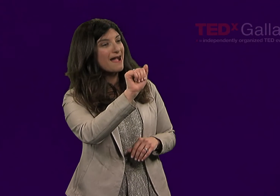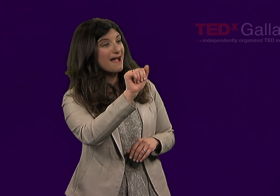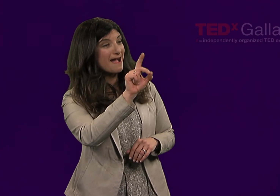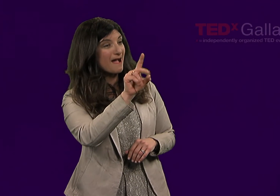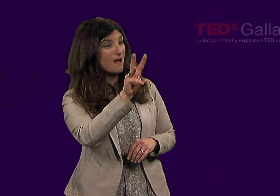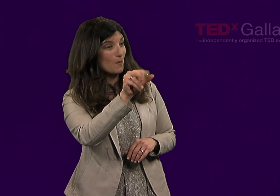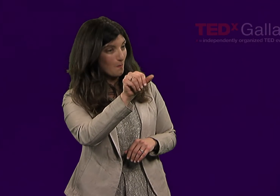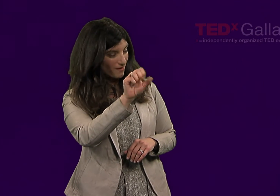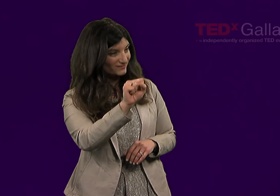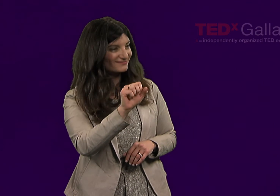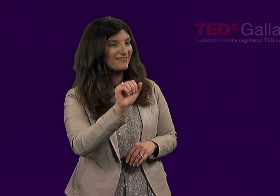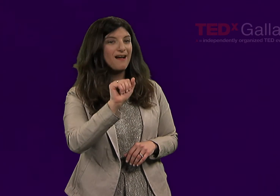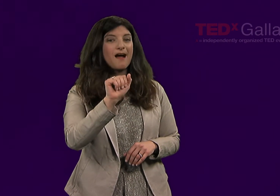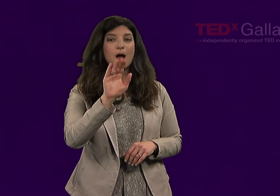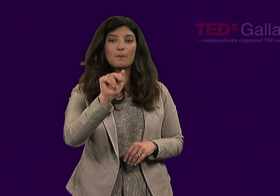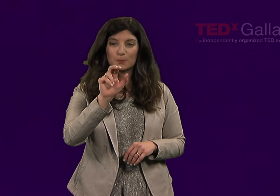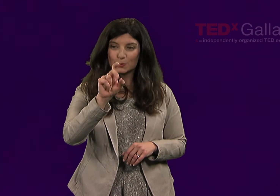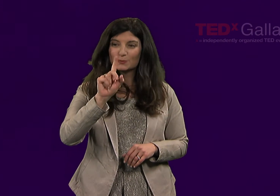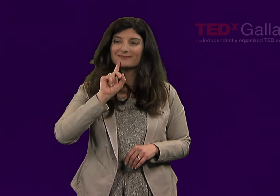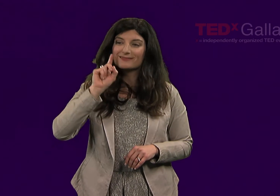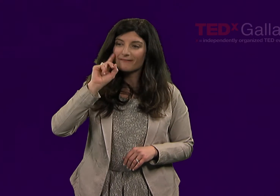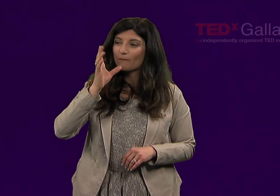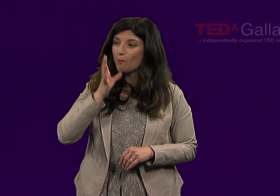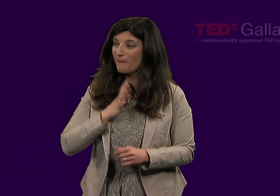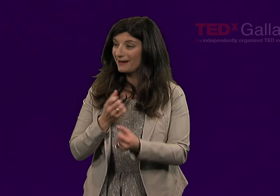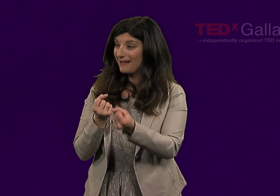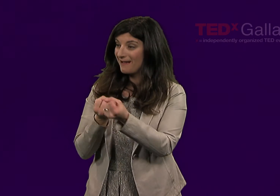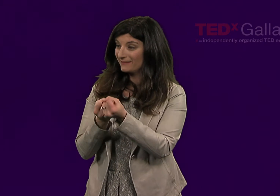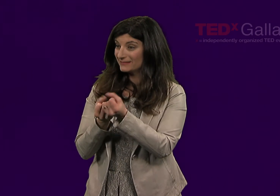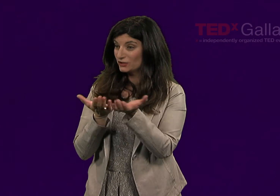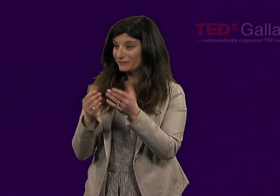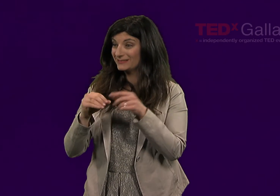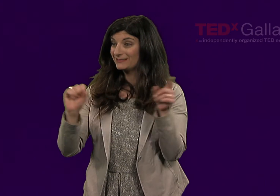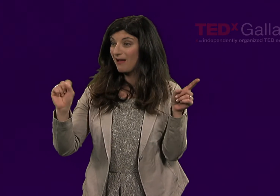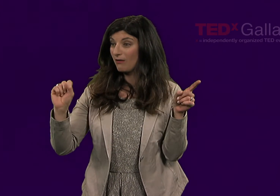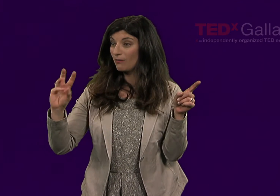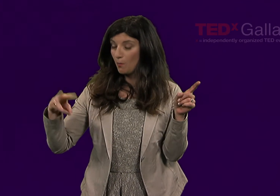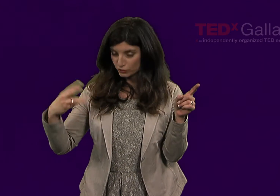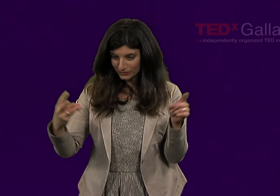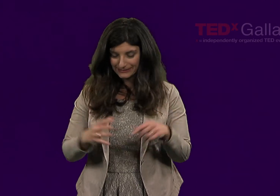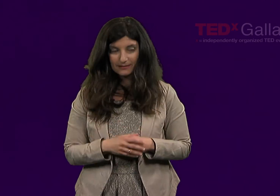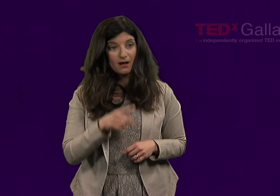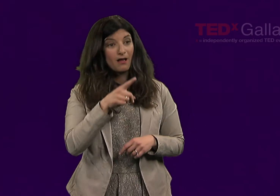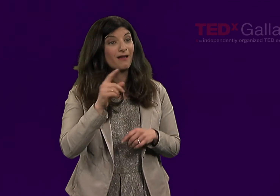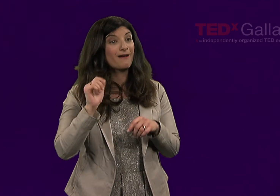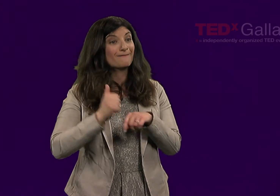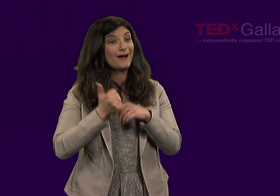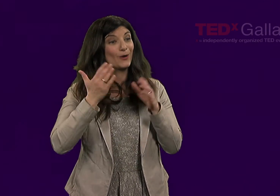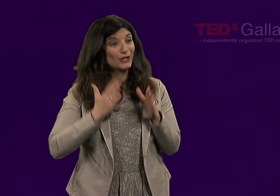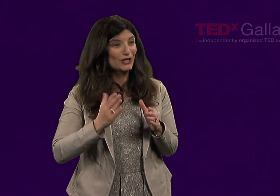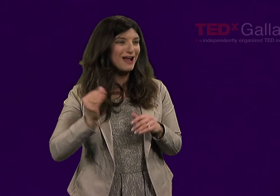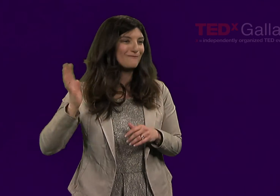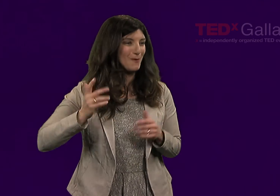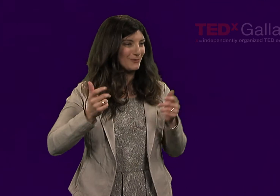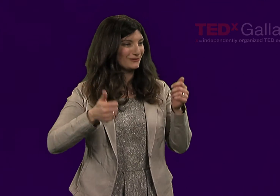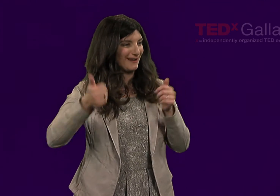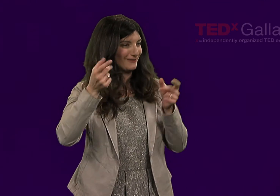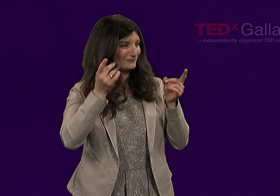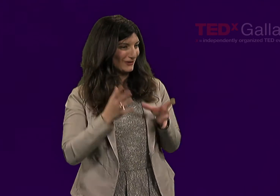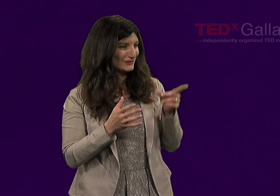Another organization is ADWAS, Abused Deaf Women's Advocacy Services in Seattle, Washington. The founder and former executive director there